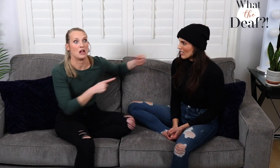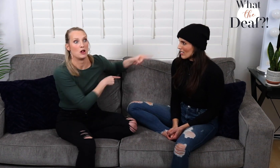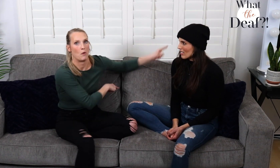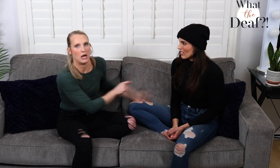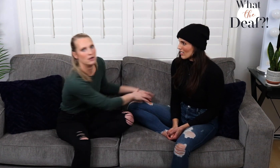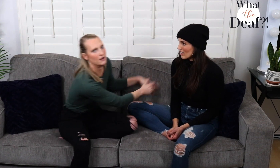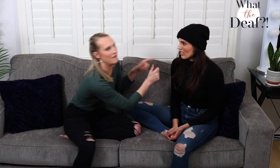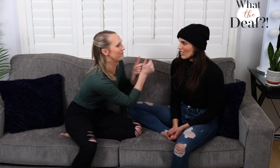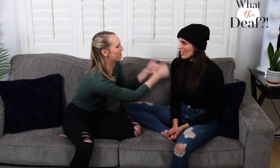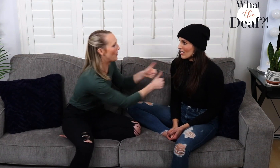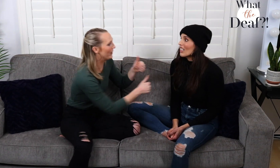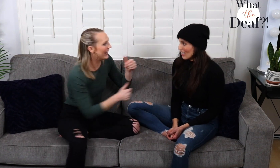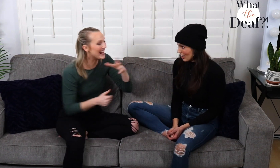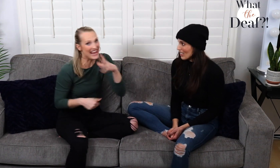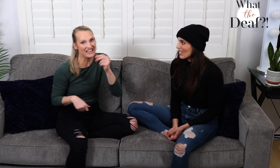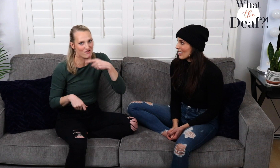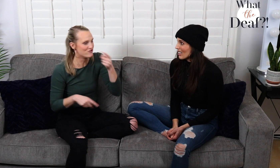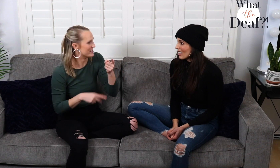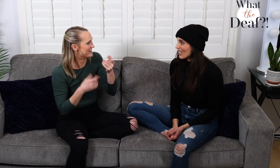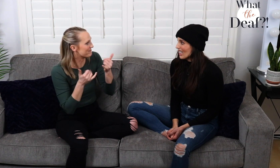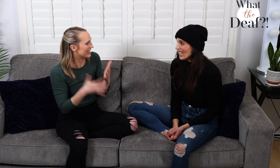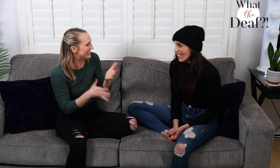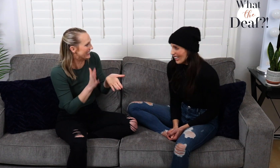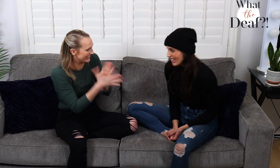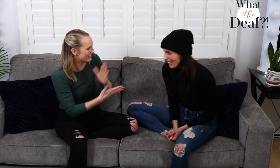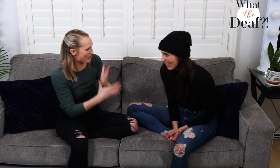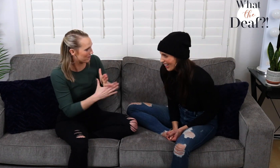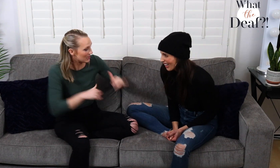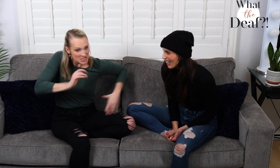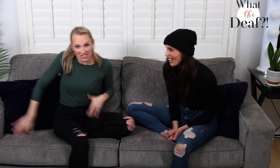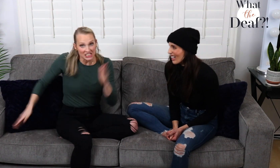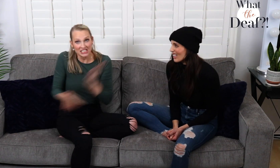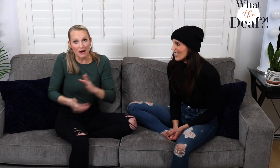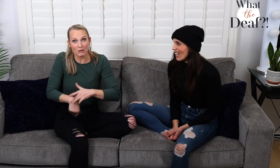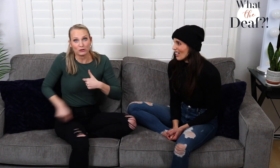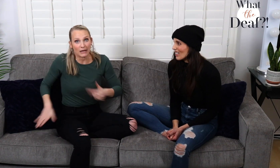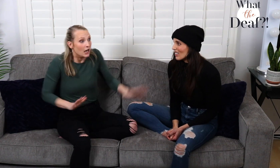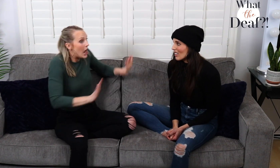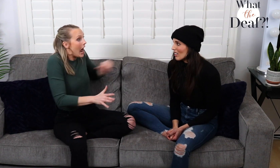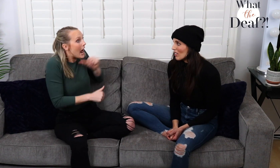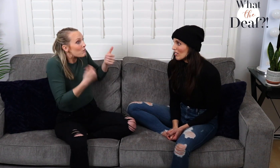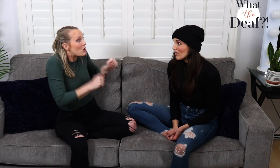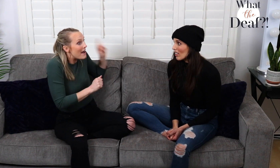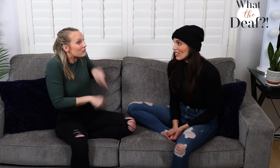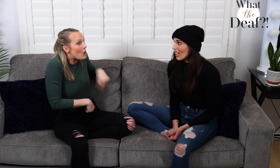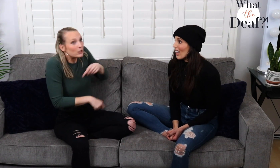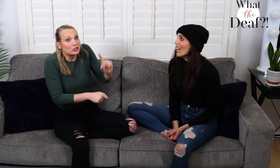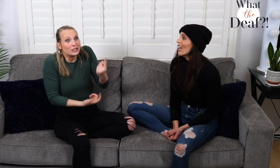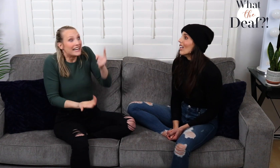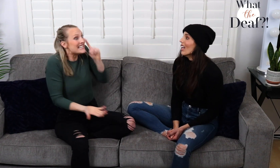them going that way, I'd follow them and hearing players would get so annoyed and be like, “Stop touching me!” and I'm like, “I'm not trying to foul you,